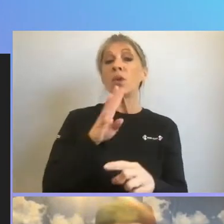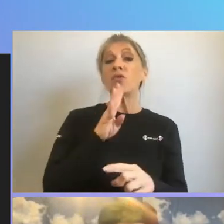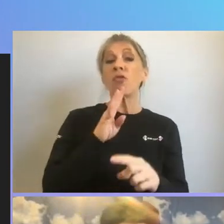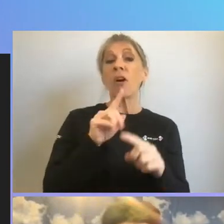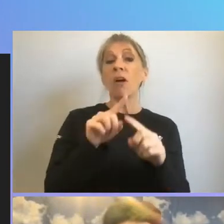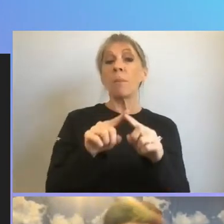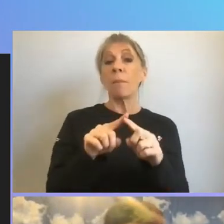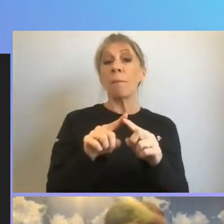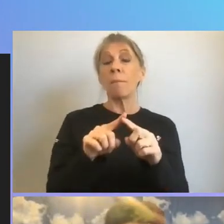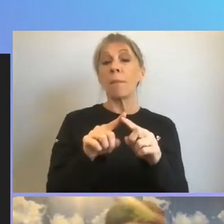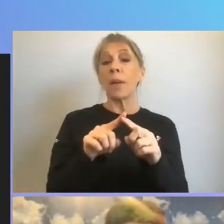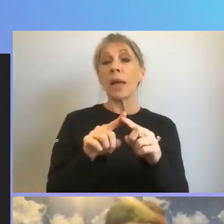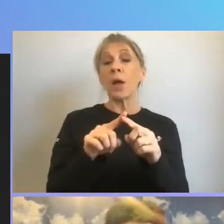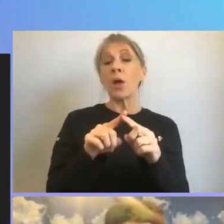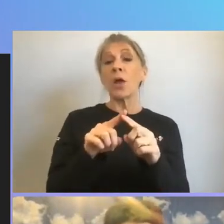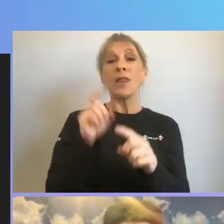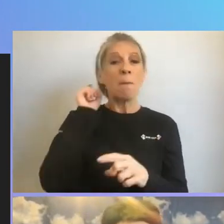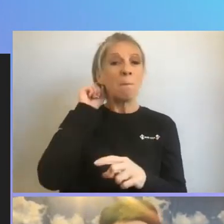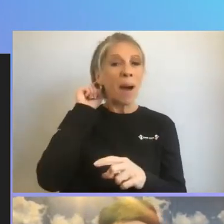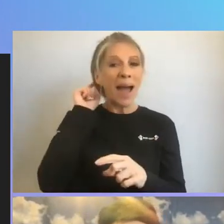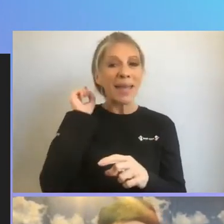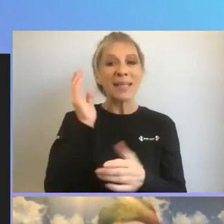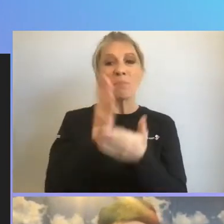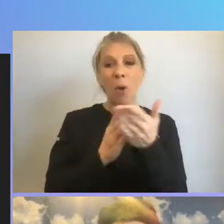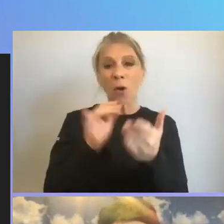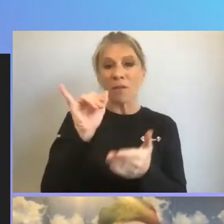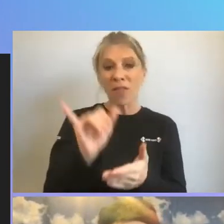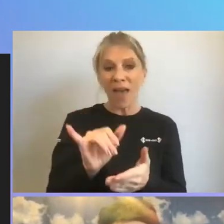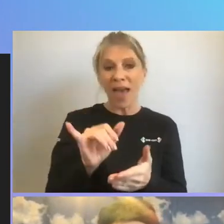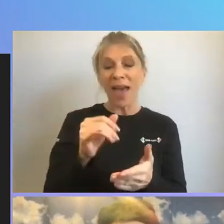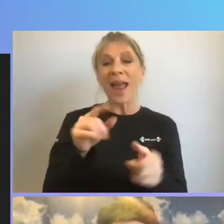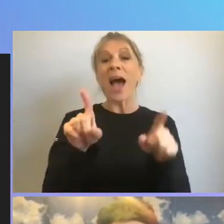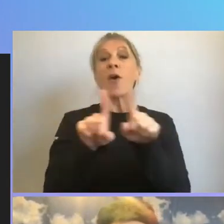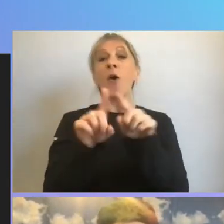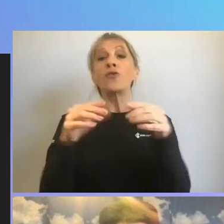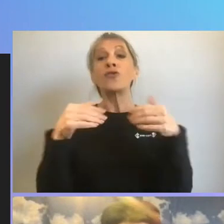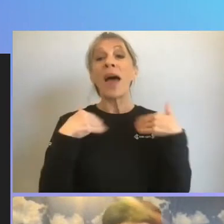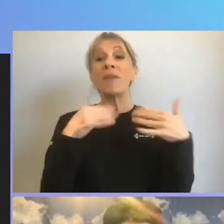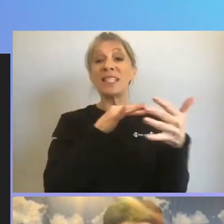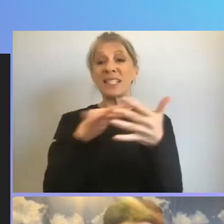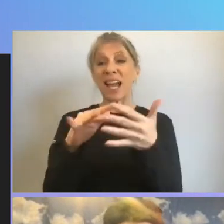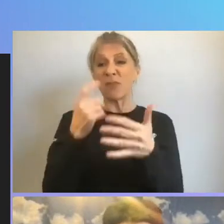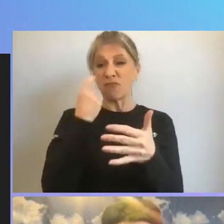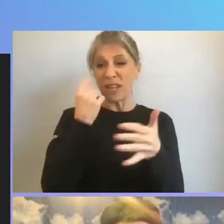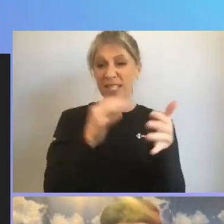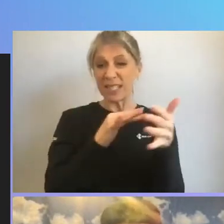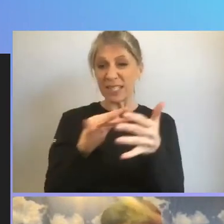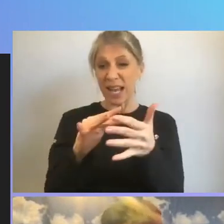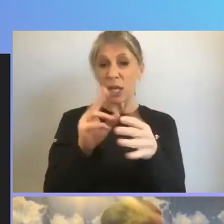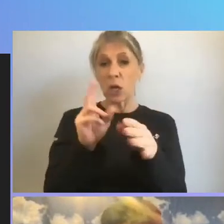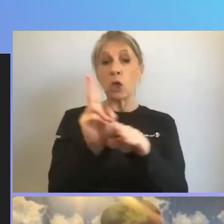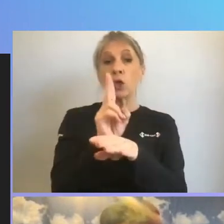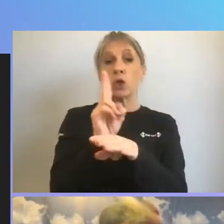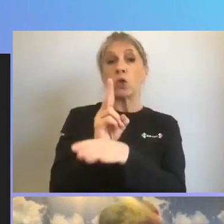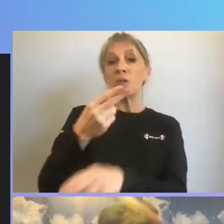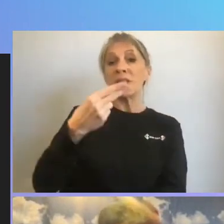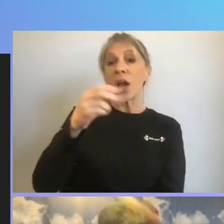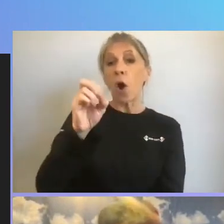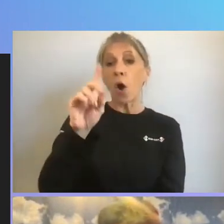part of it, I also have a study that came out recently that's